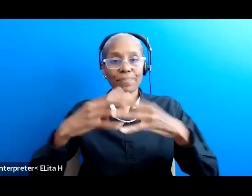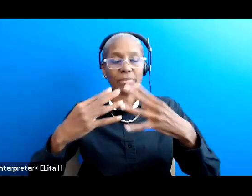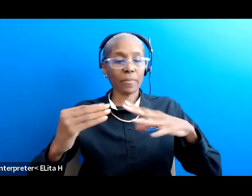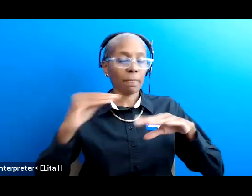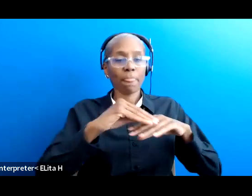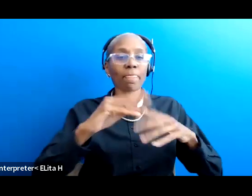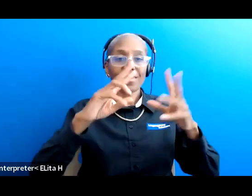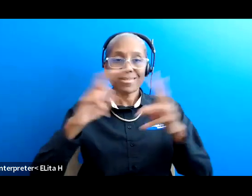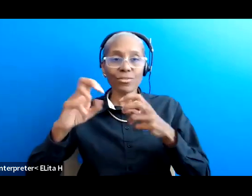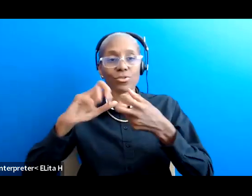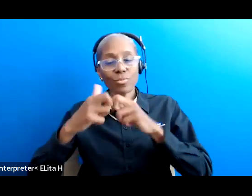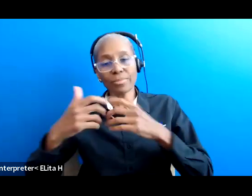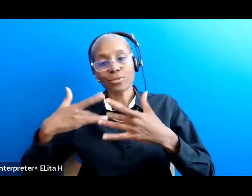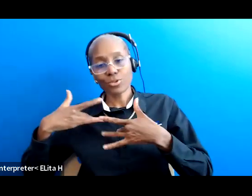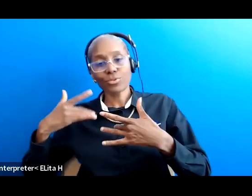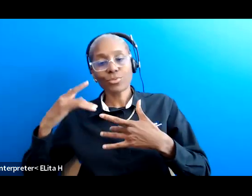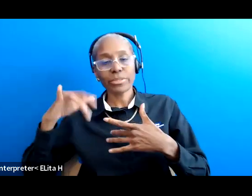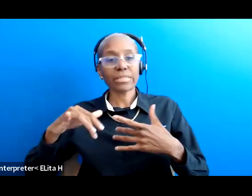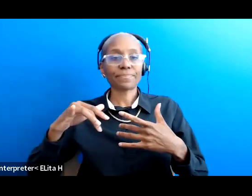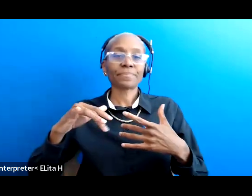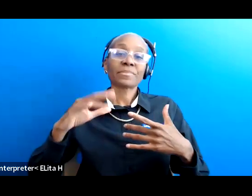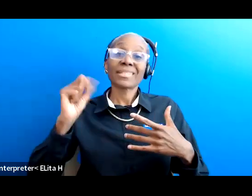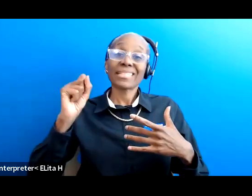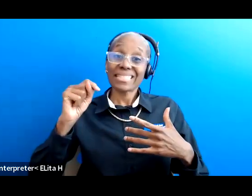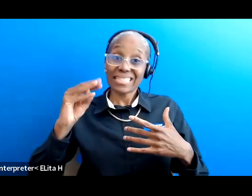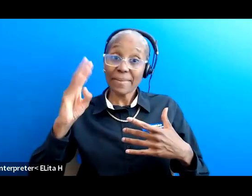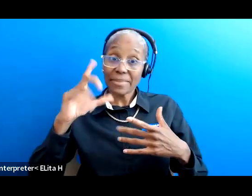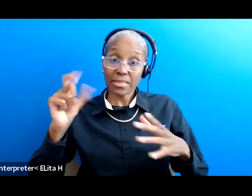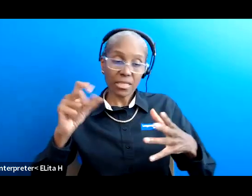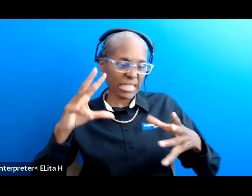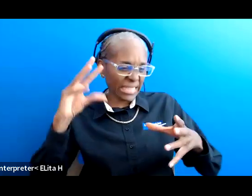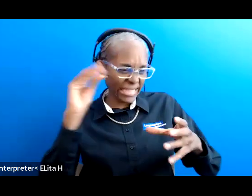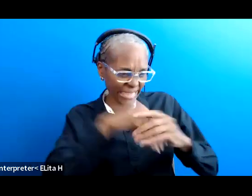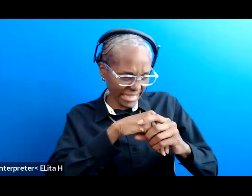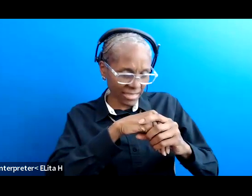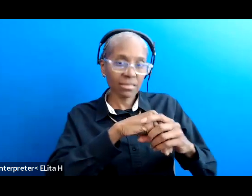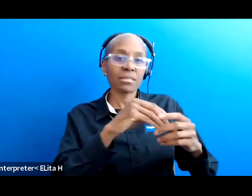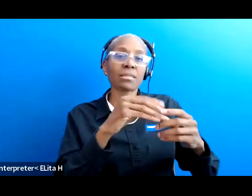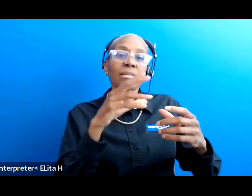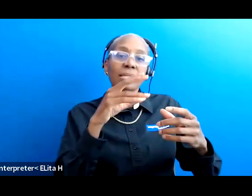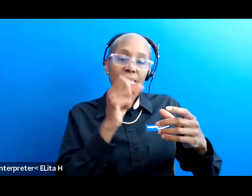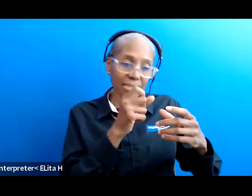issues and concerns with getting the stem cells in there and making sure that they multiply correctly.